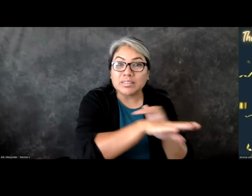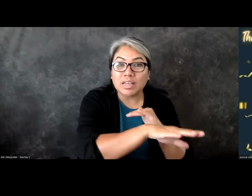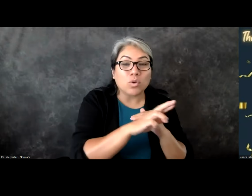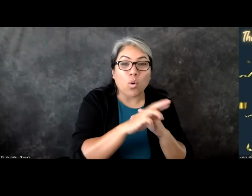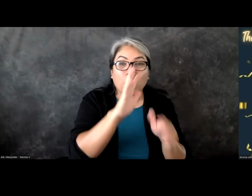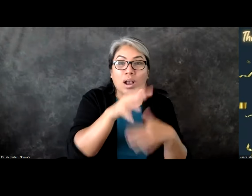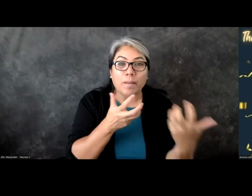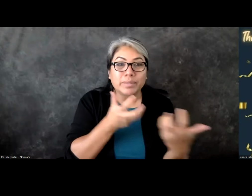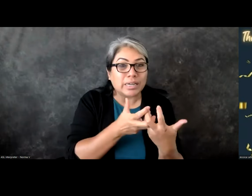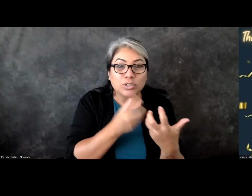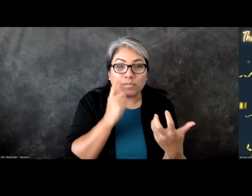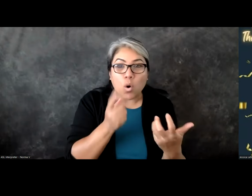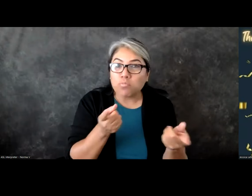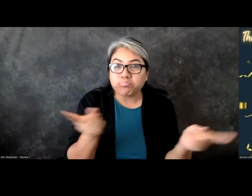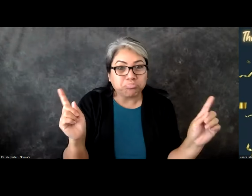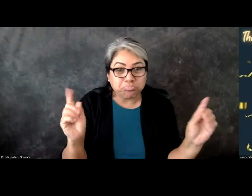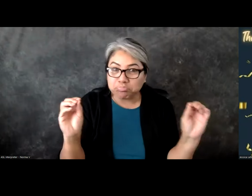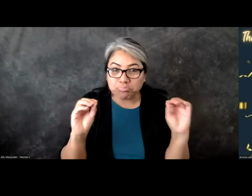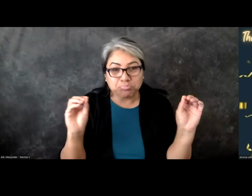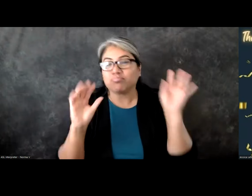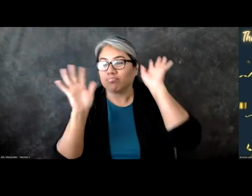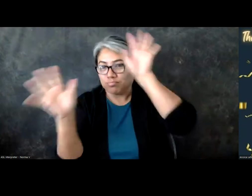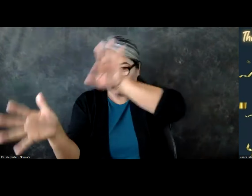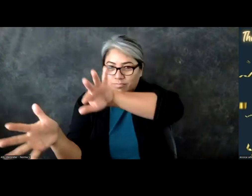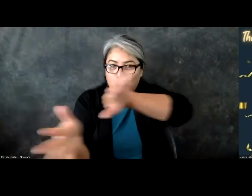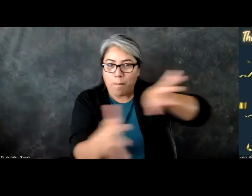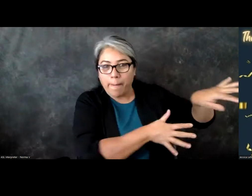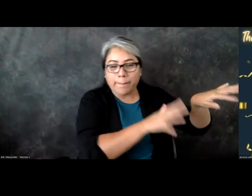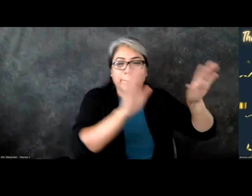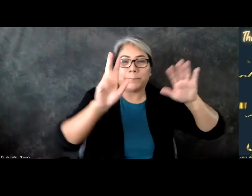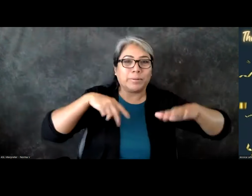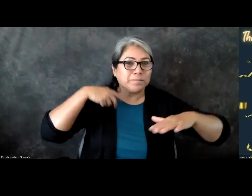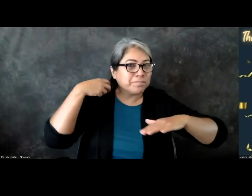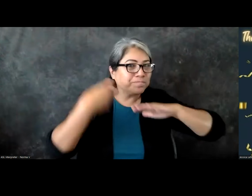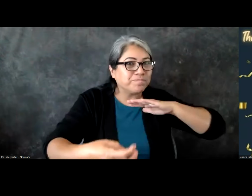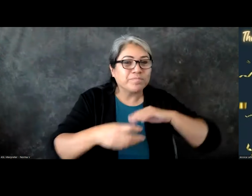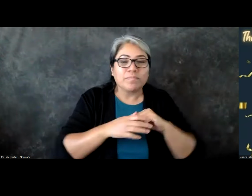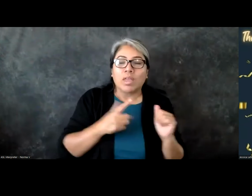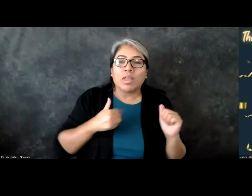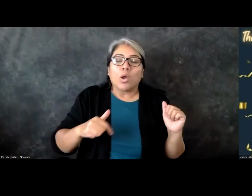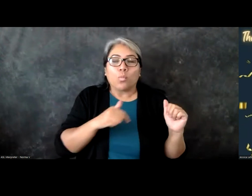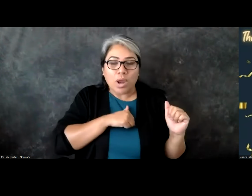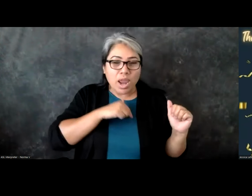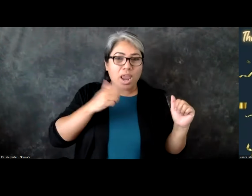Anything else on access or accommodations from anyone?